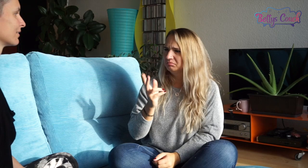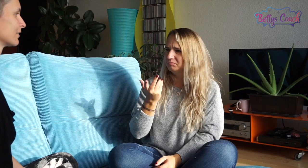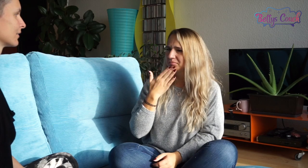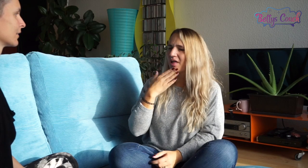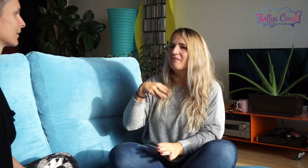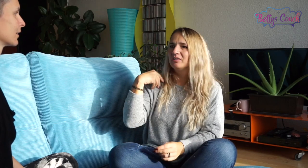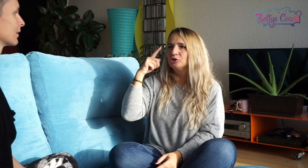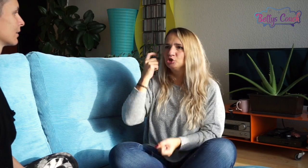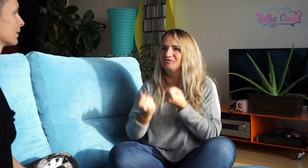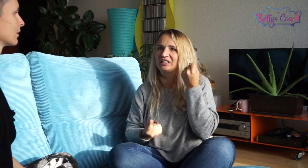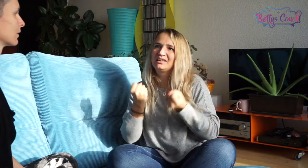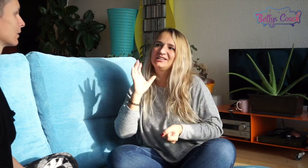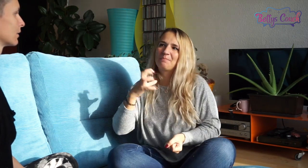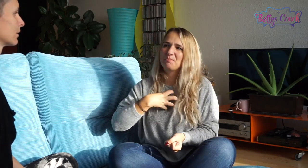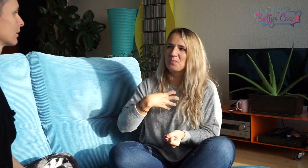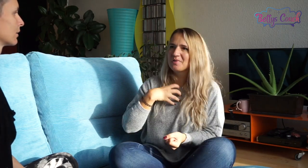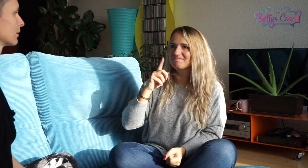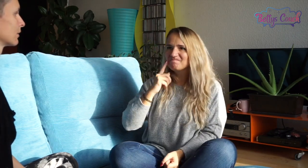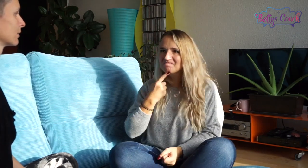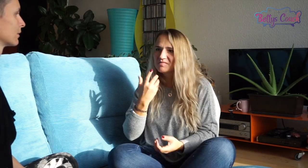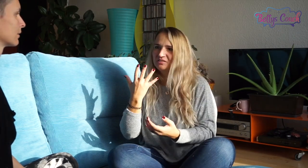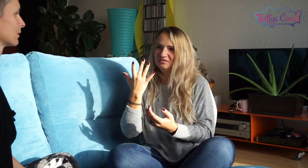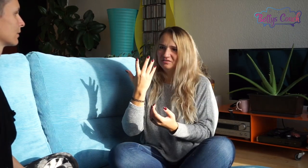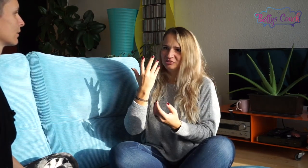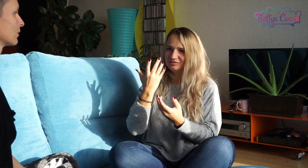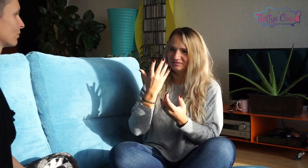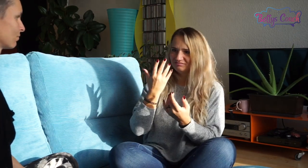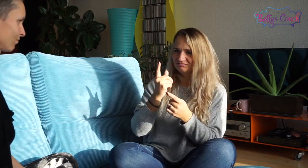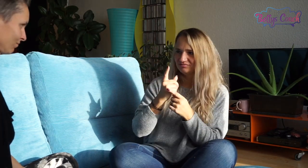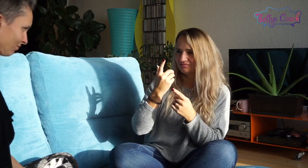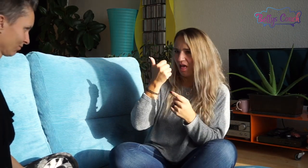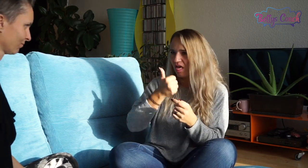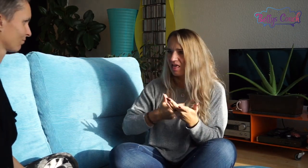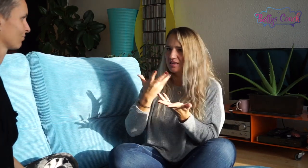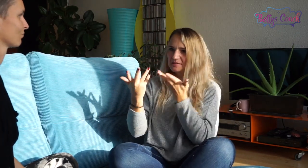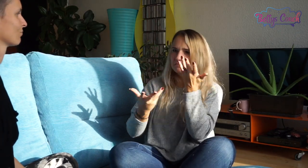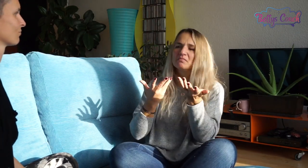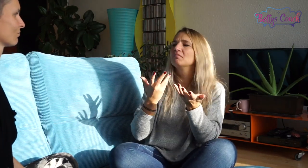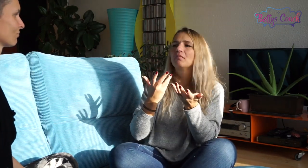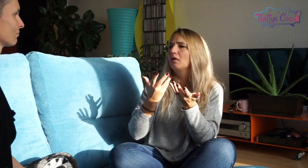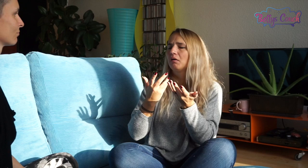I was clearly concerned that it could be difficult, problematic as a deaf woman and whether I can do it alone.